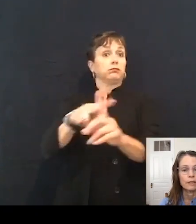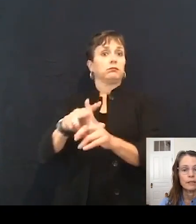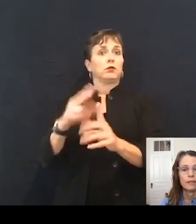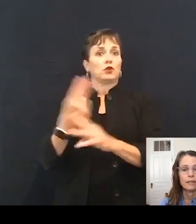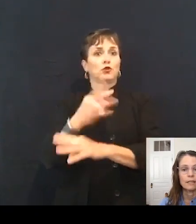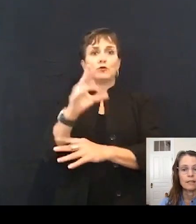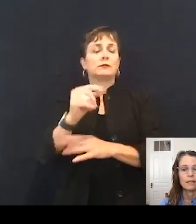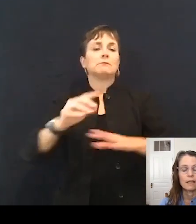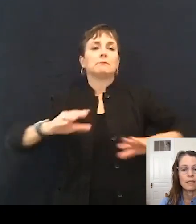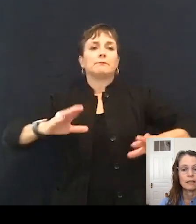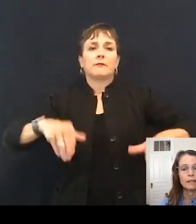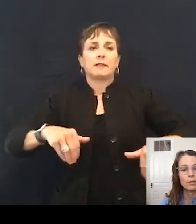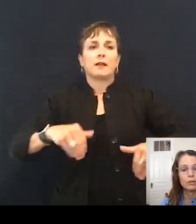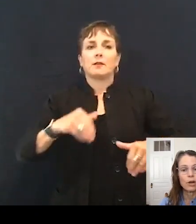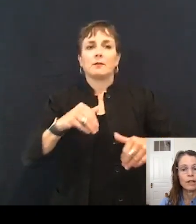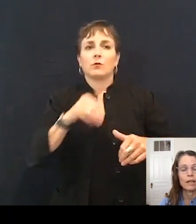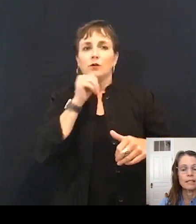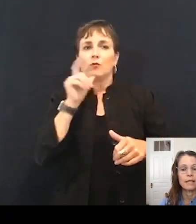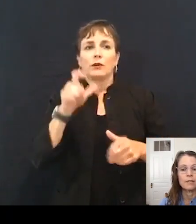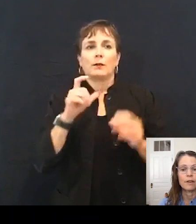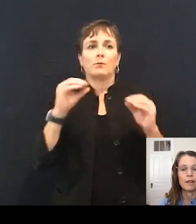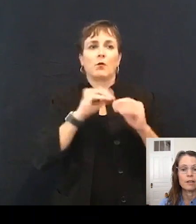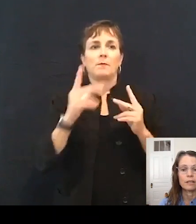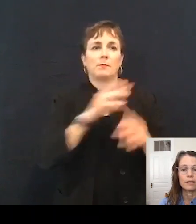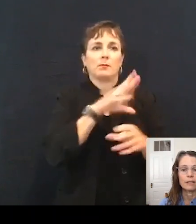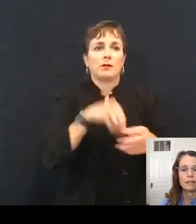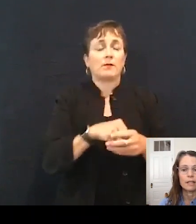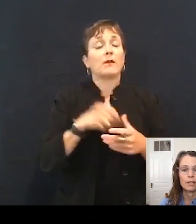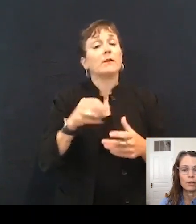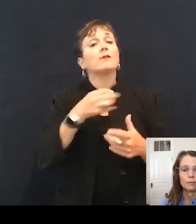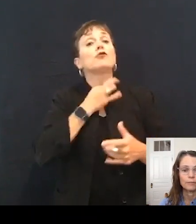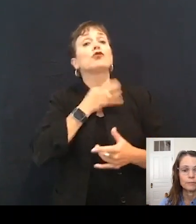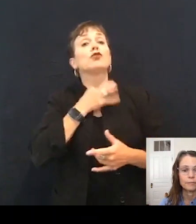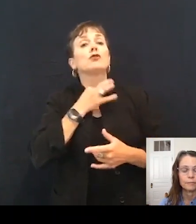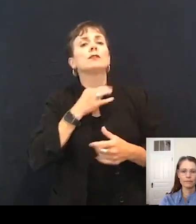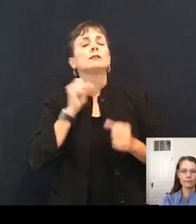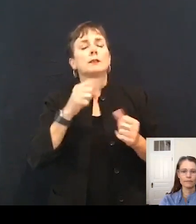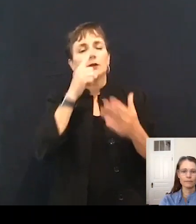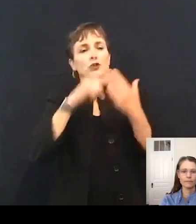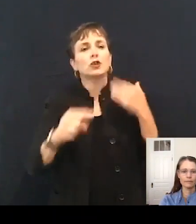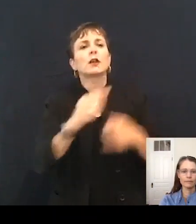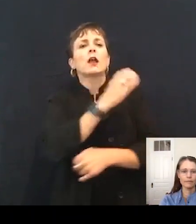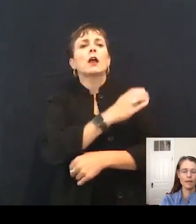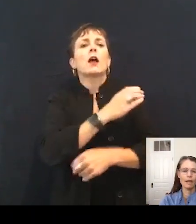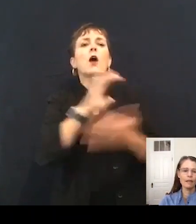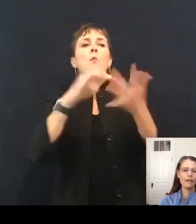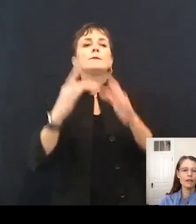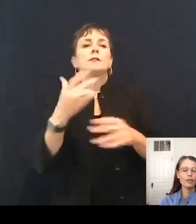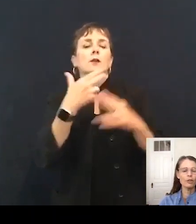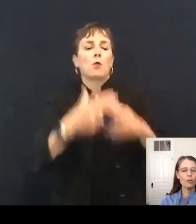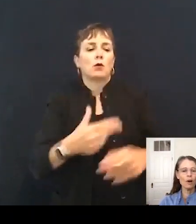The clinical trial identifier is listed here.